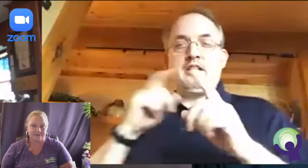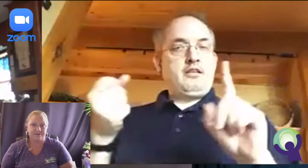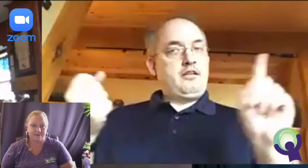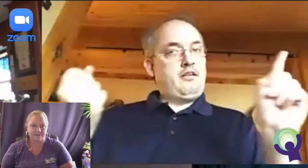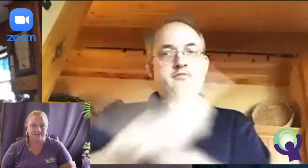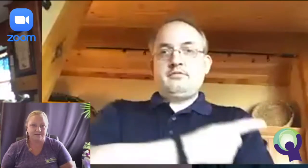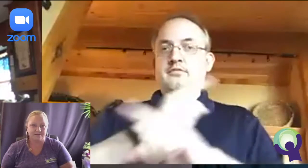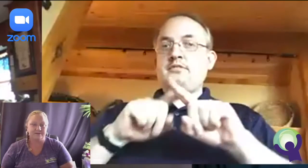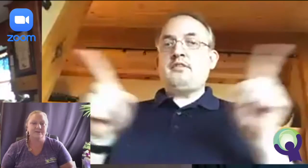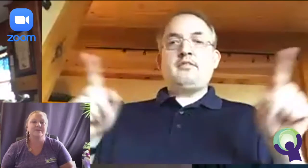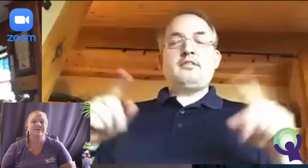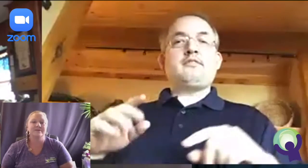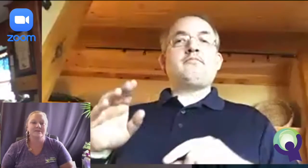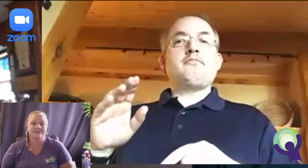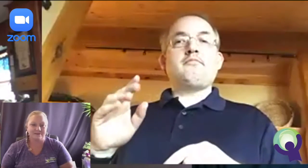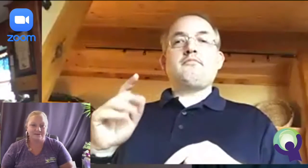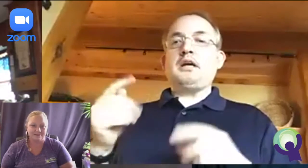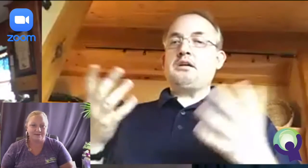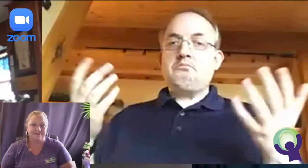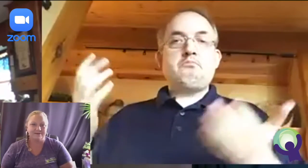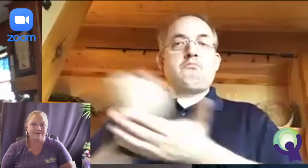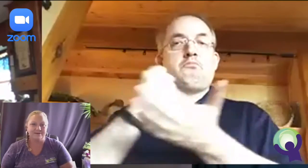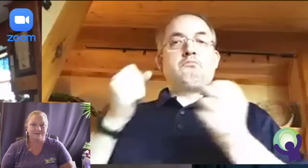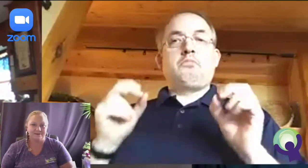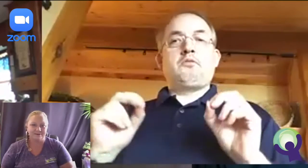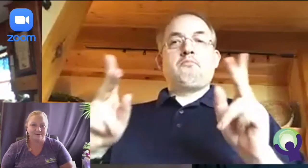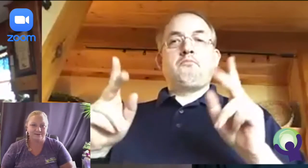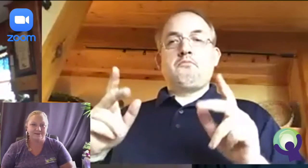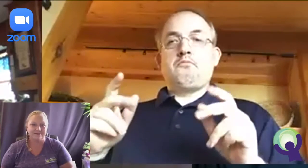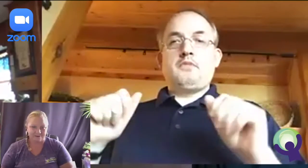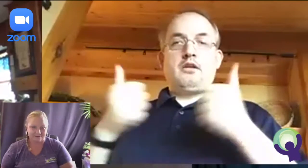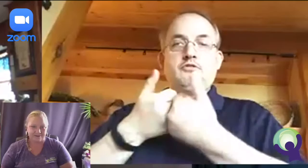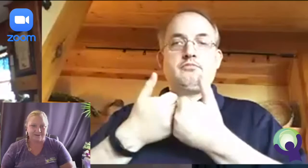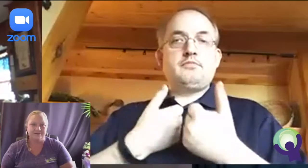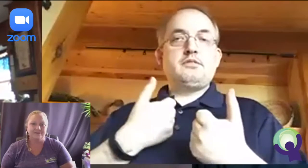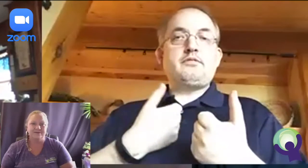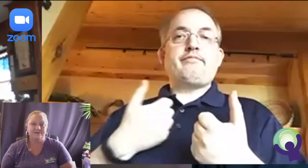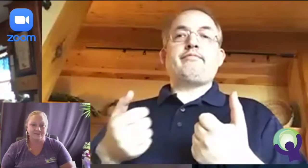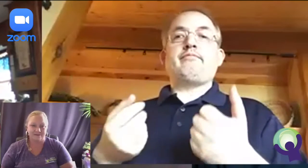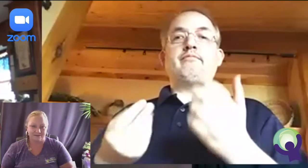and setting up programs and services of course that they're very different, but I did